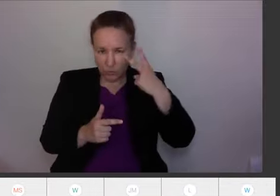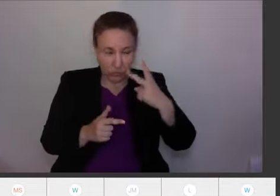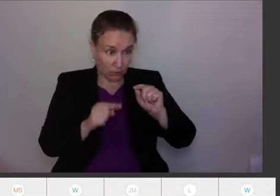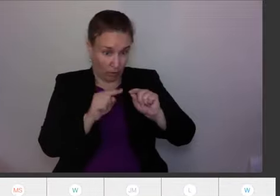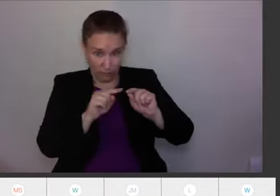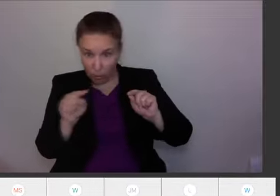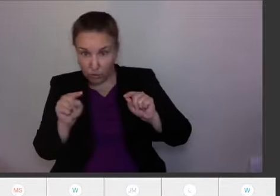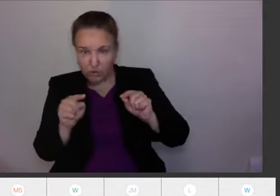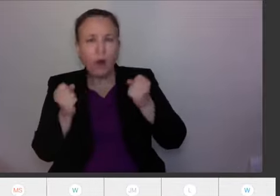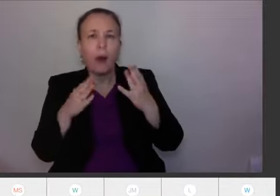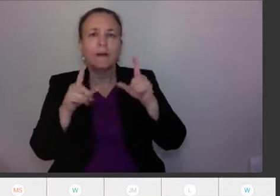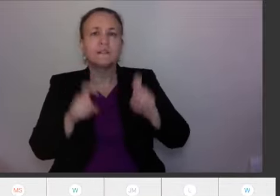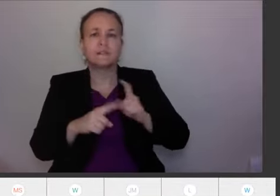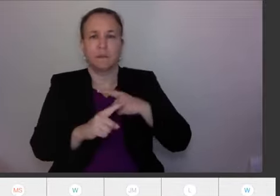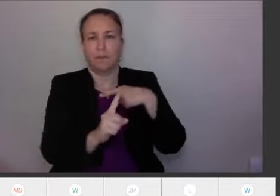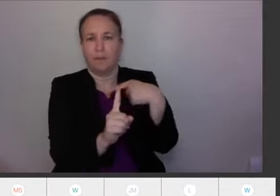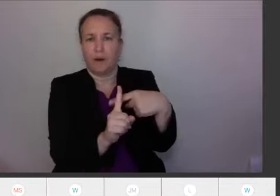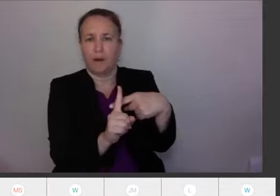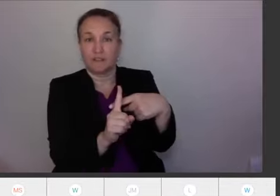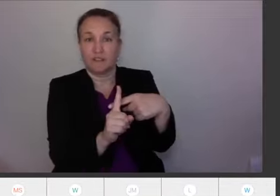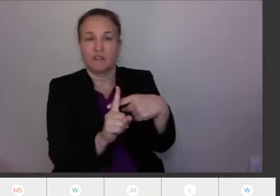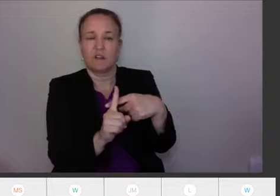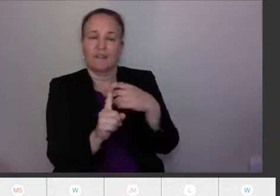test positive and then that gives us our positivity number